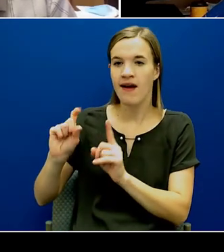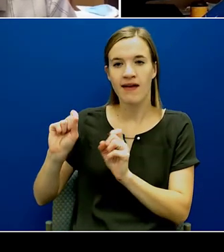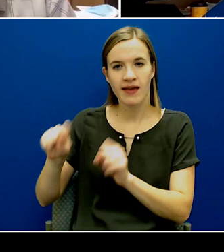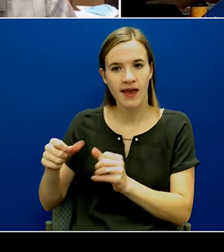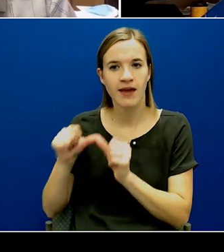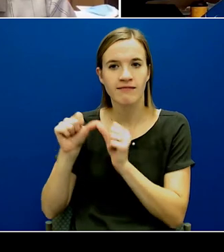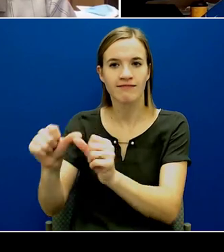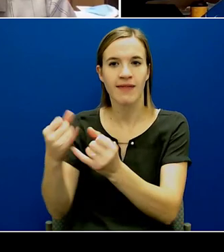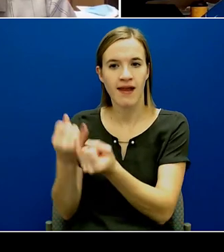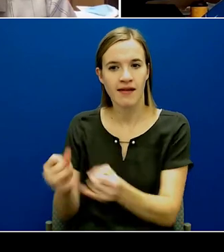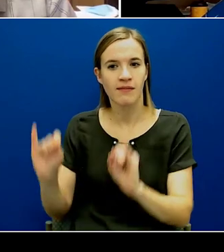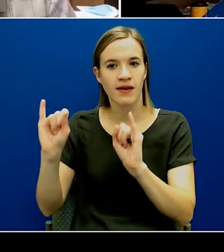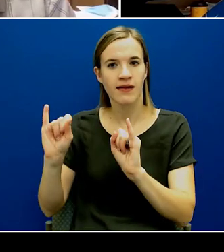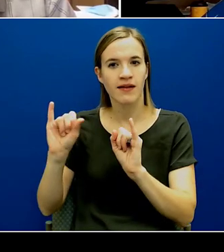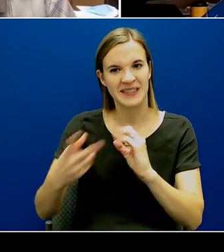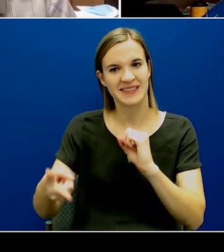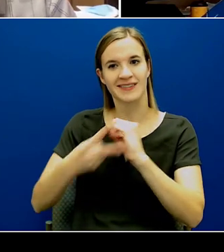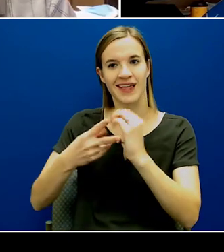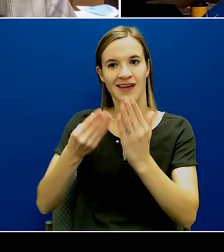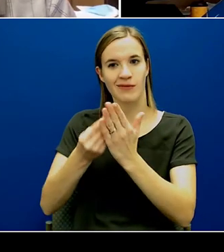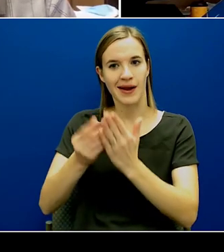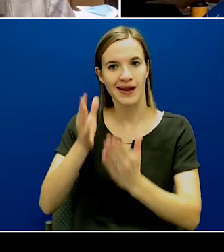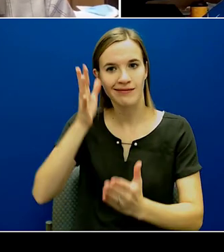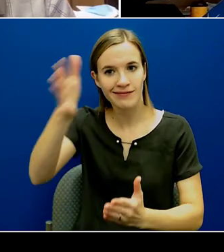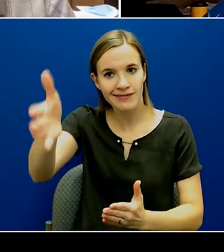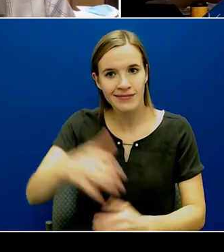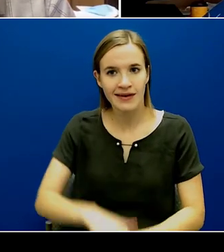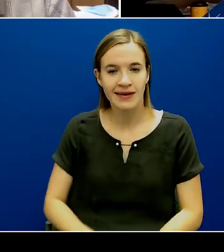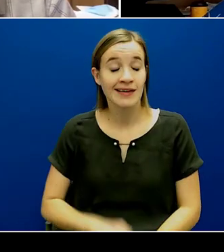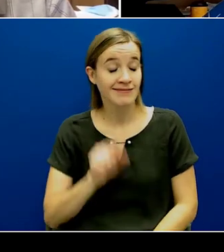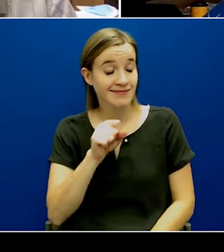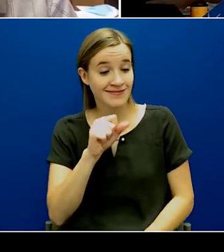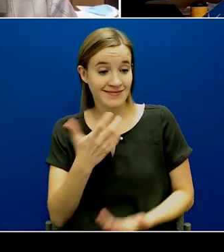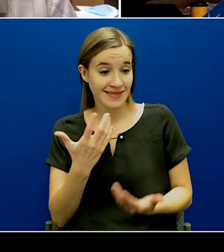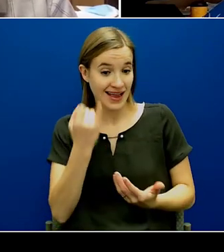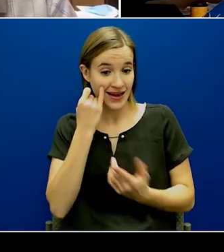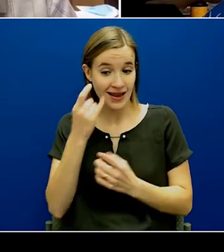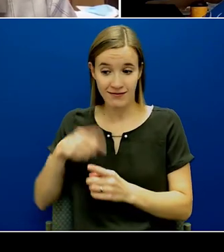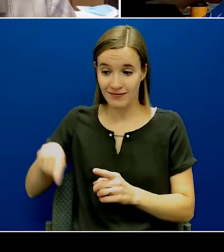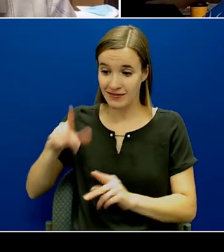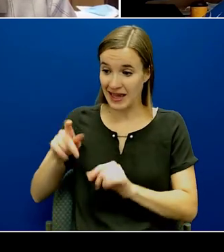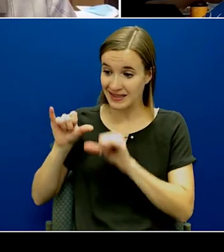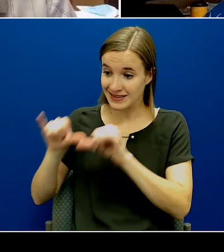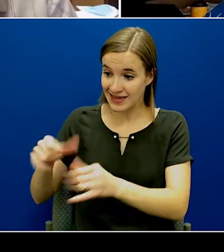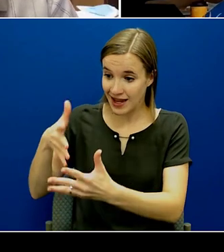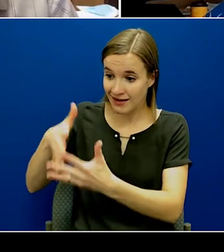society for everybody. I think. Melva: Yes, it is. Everyone's happy. Exactly.